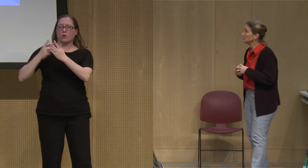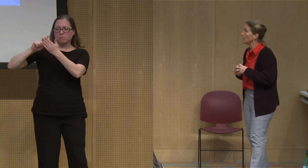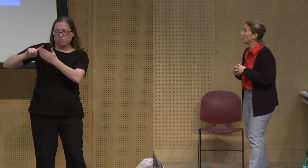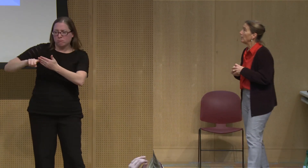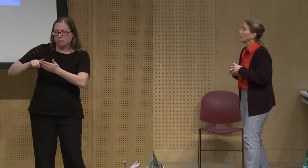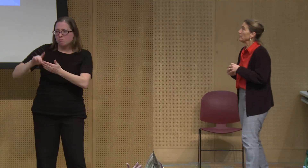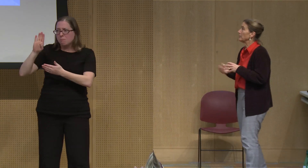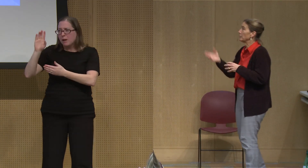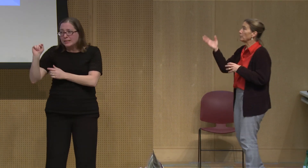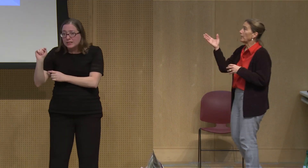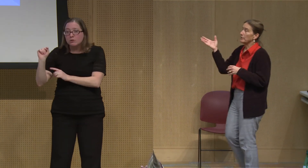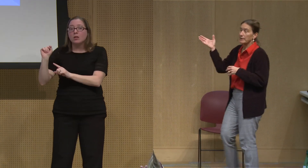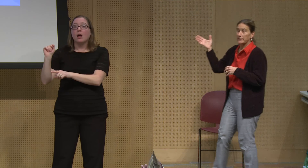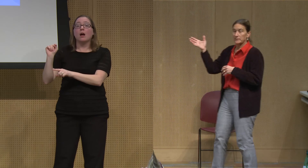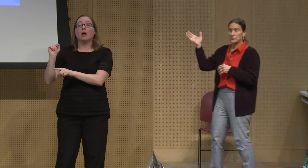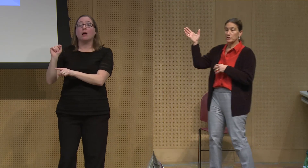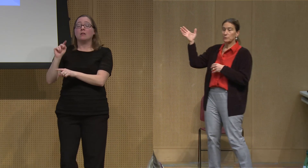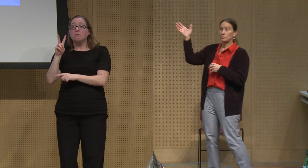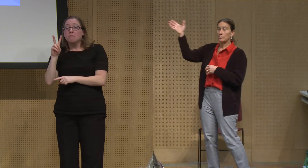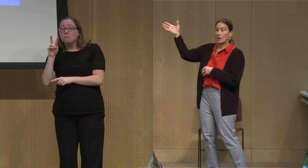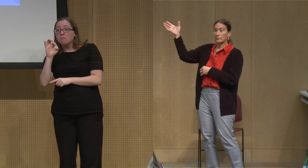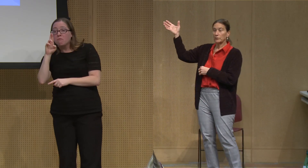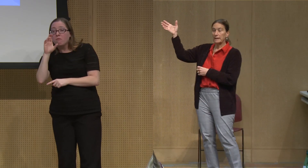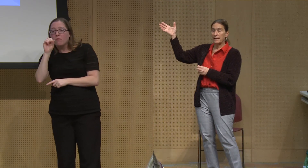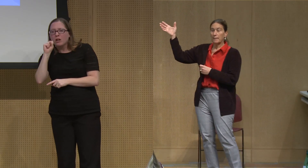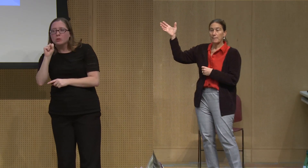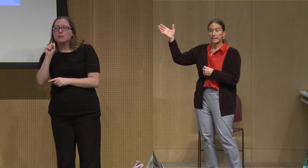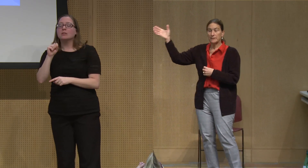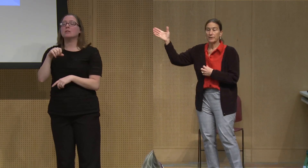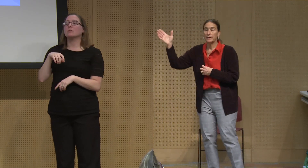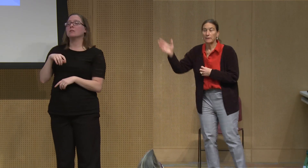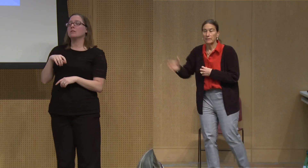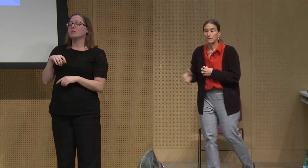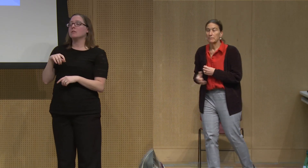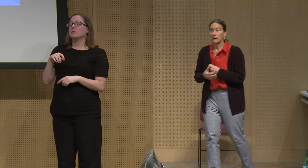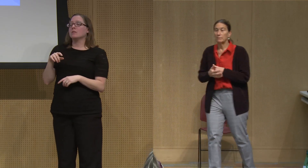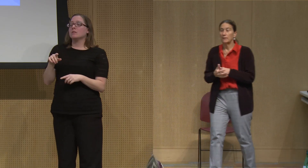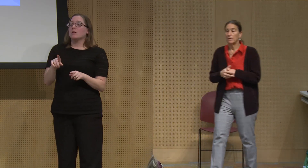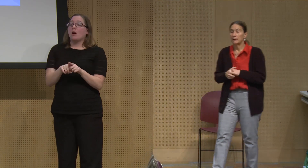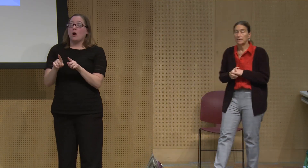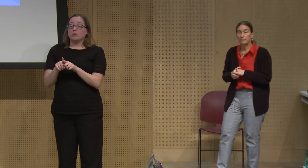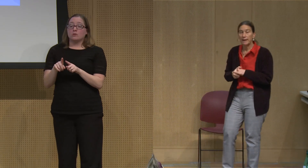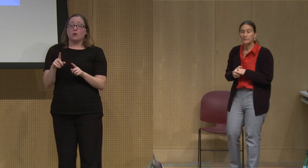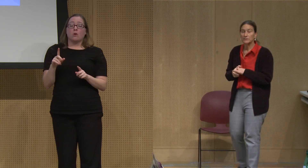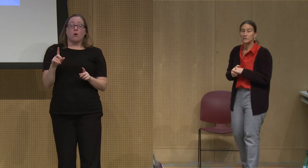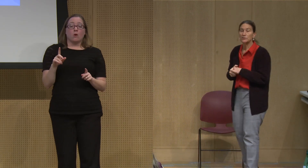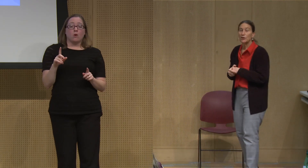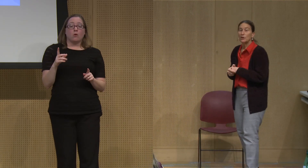SO THIS IS WHERE YOU GET INTO LOOKING AT BACTERIA AND, UH--AND VIRUSES.